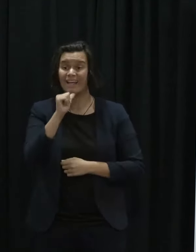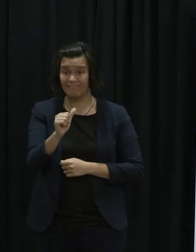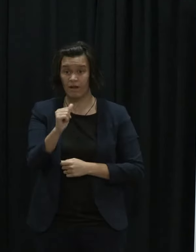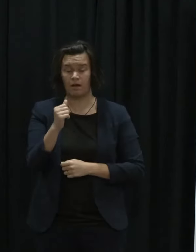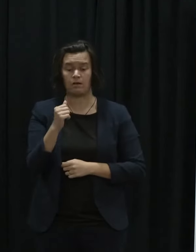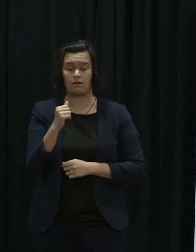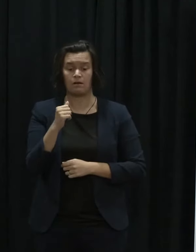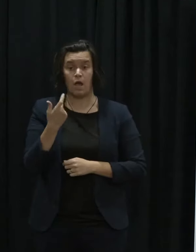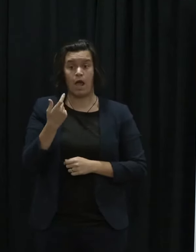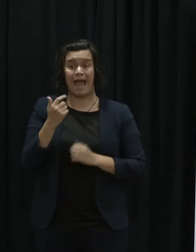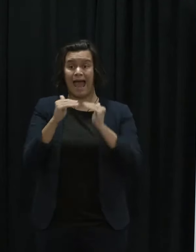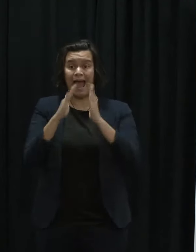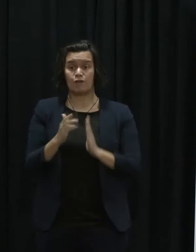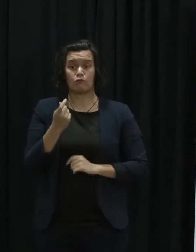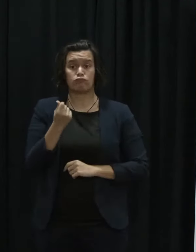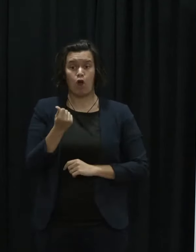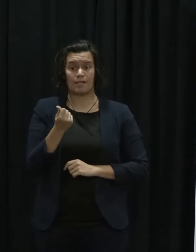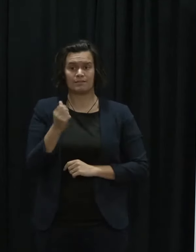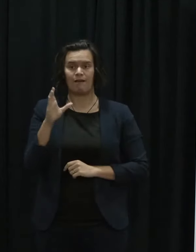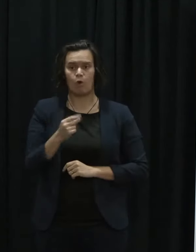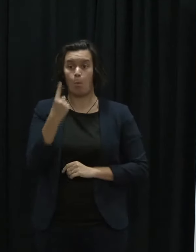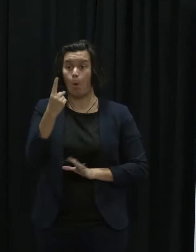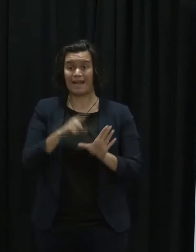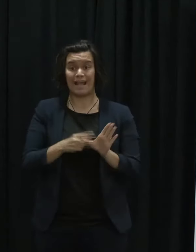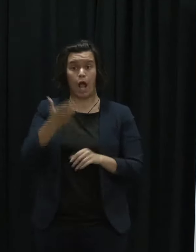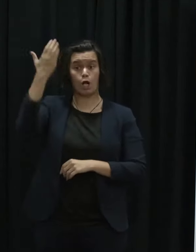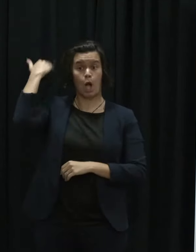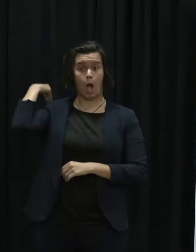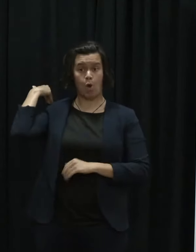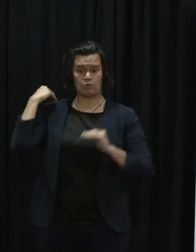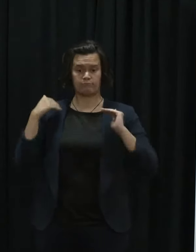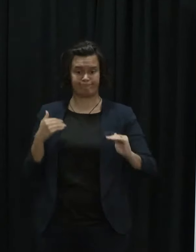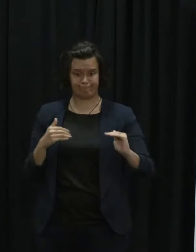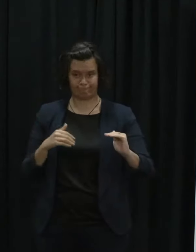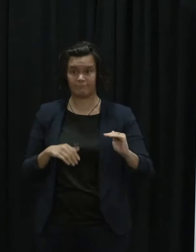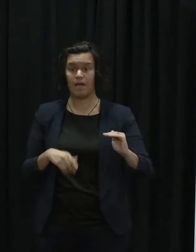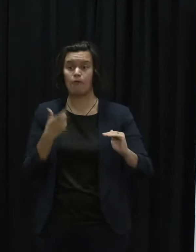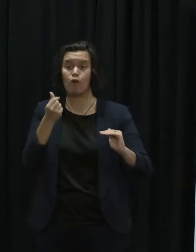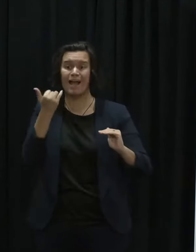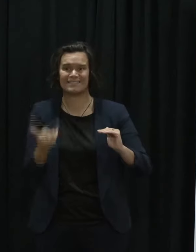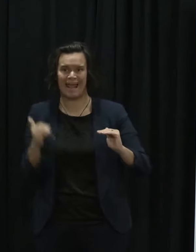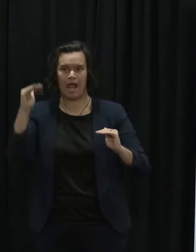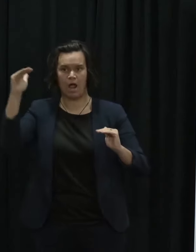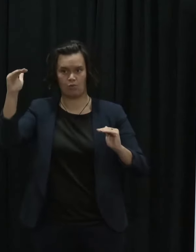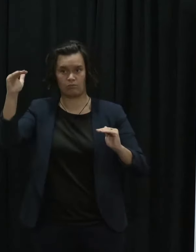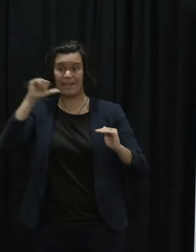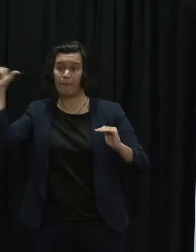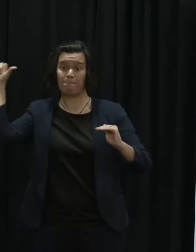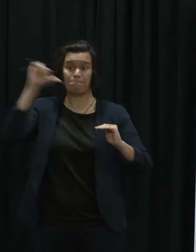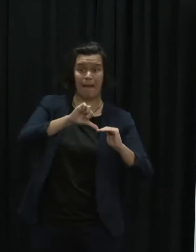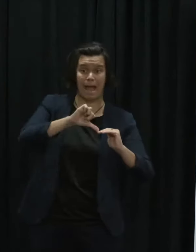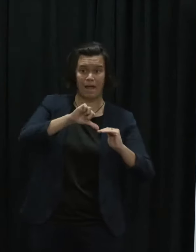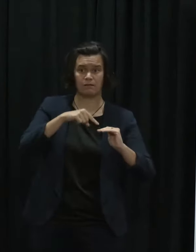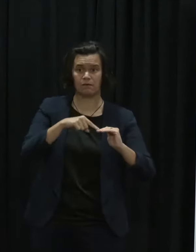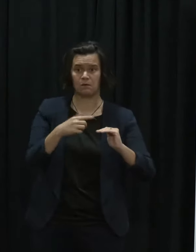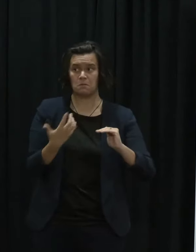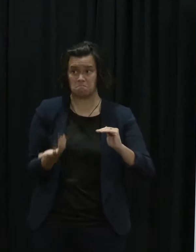simply pointed out was even if you had them come away from where they were a year ago, they have grown dramatically in